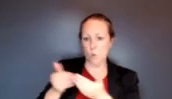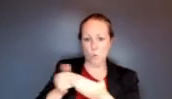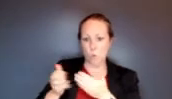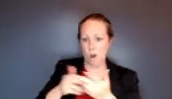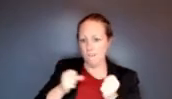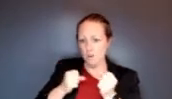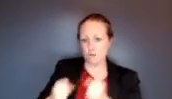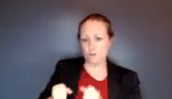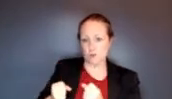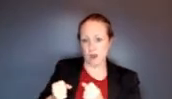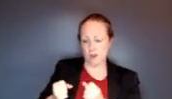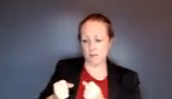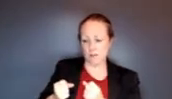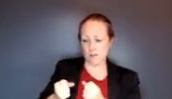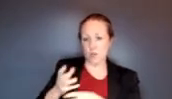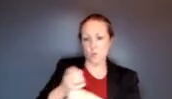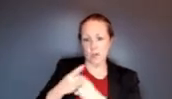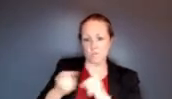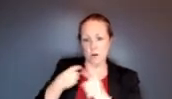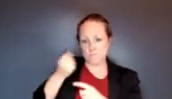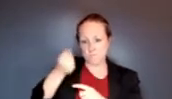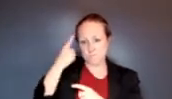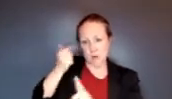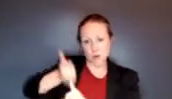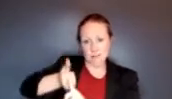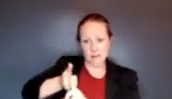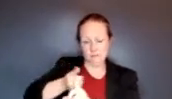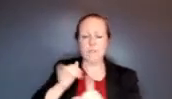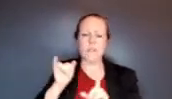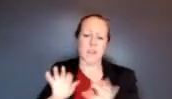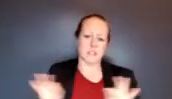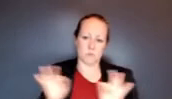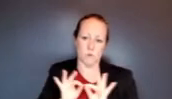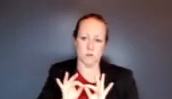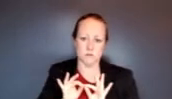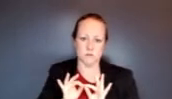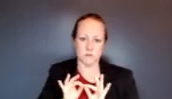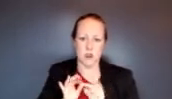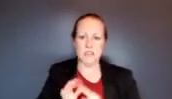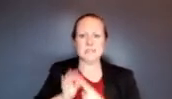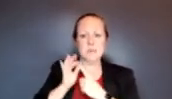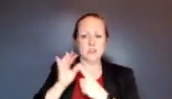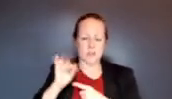from that is very important. And especially if it's in the context of a therapeutic relationship, where other